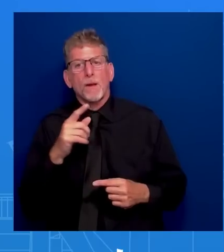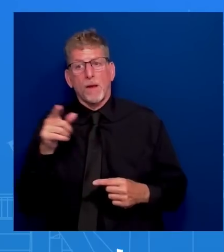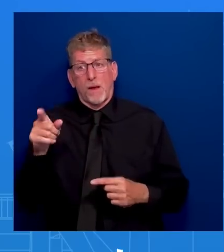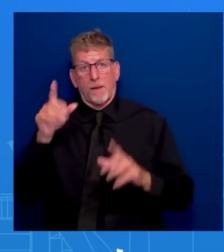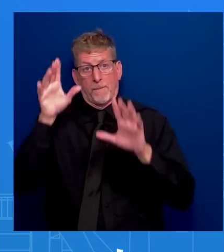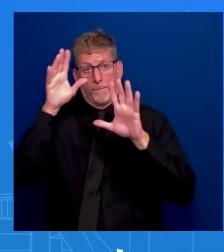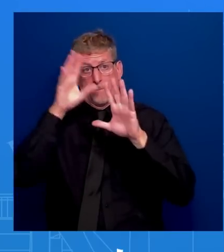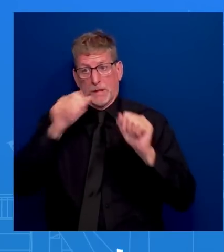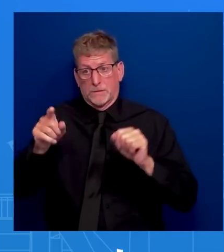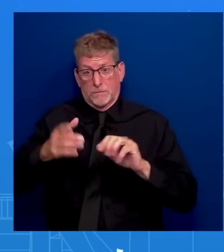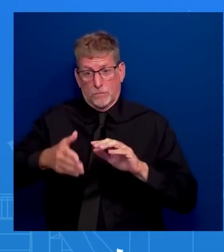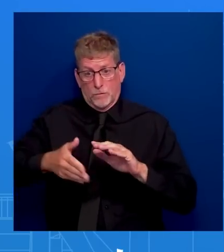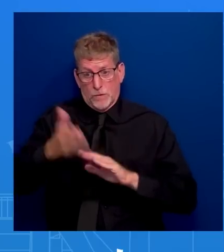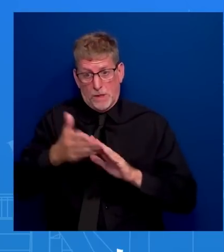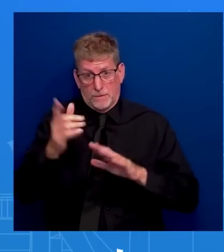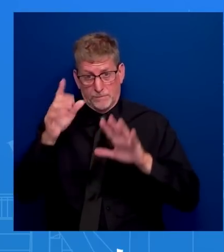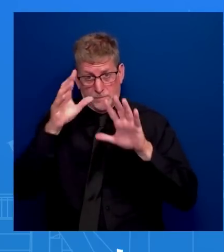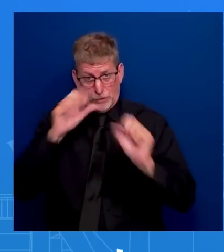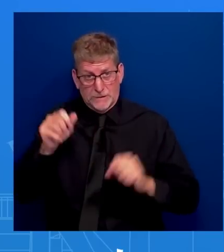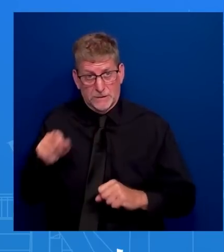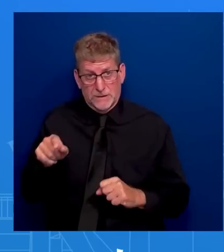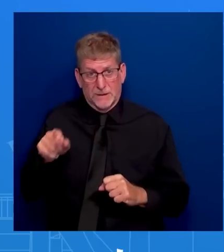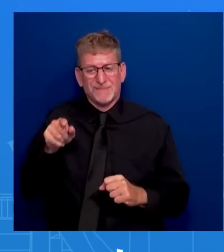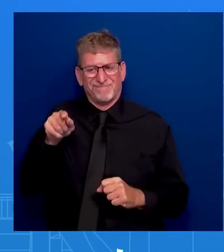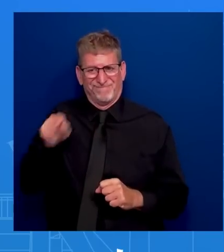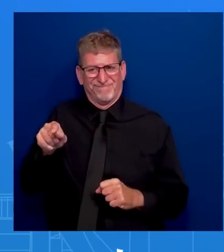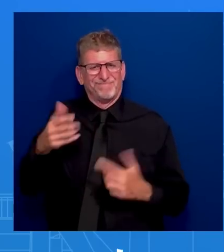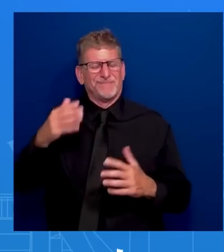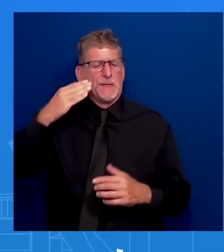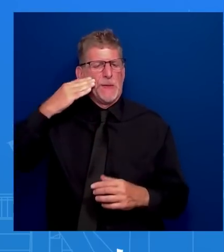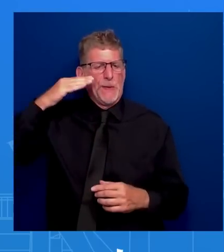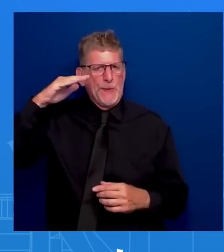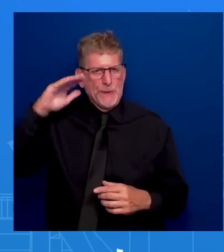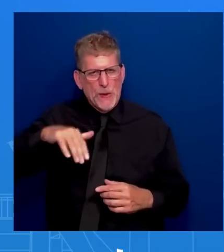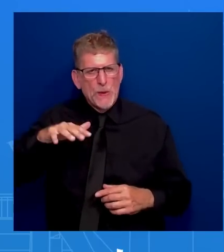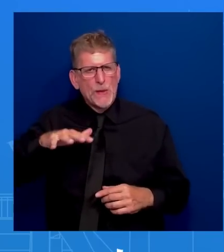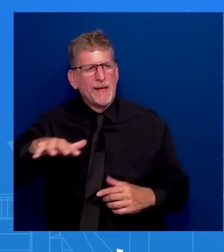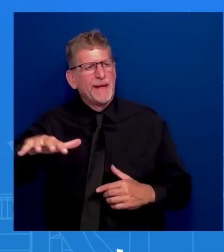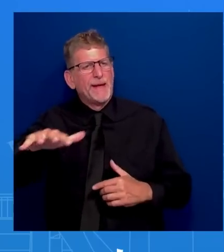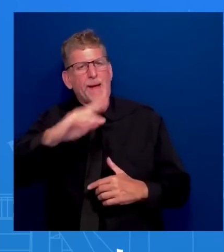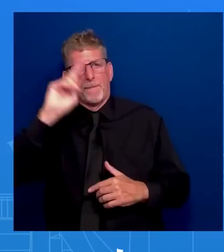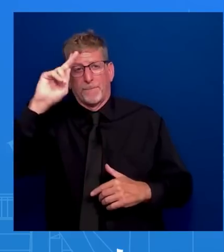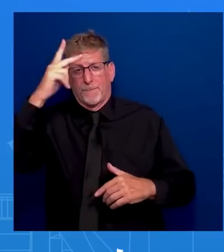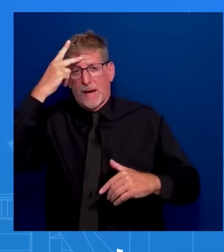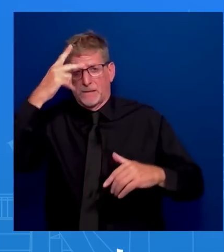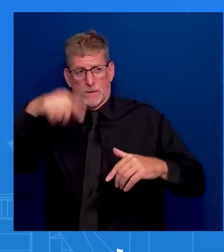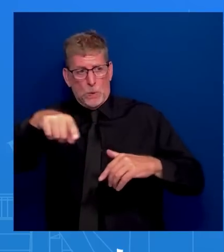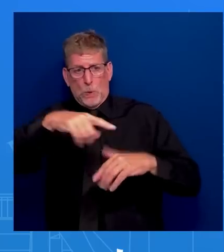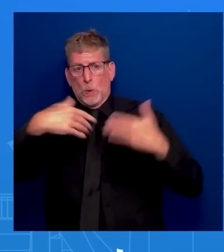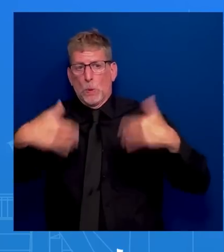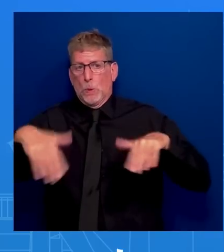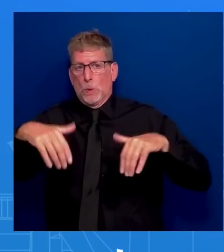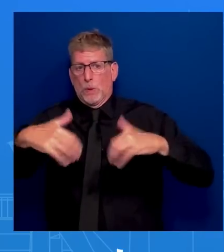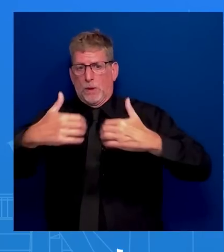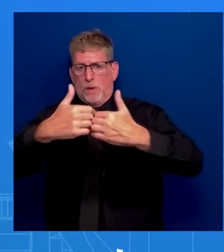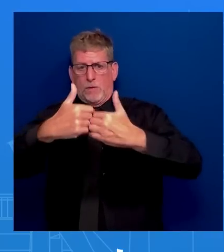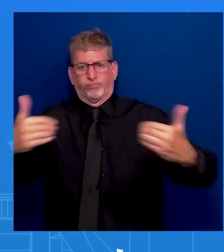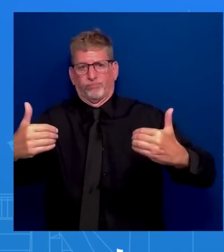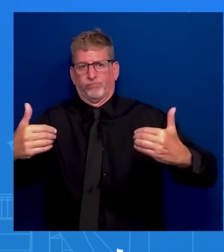politically polarized environment. He understand that it was going to be a lot of work to bring people together.